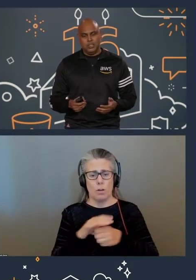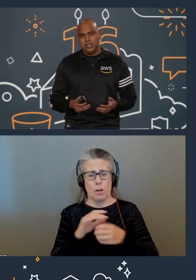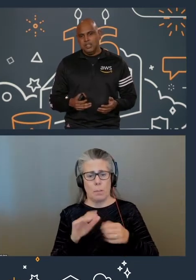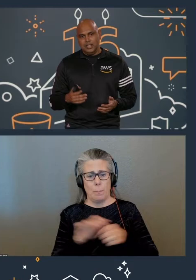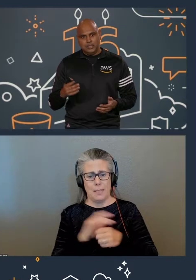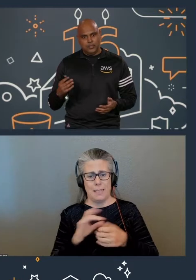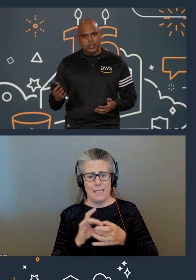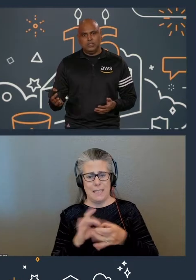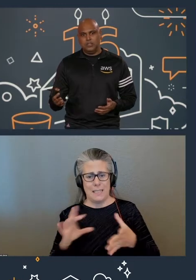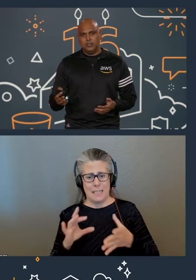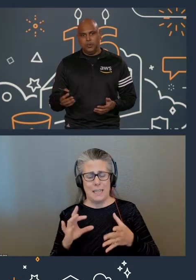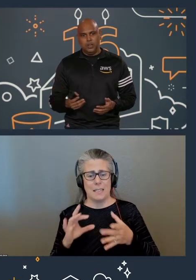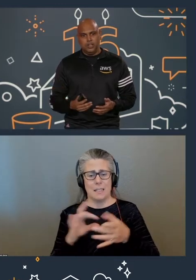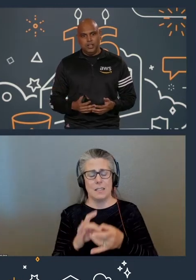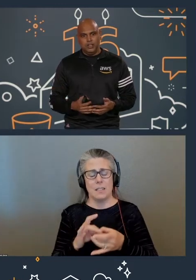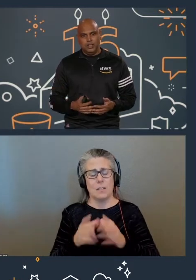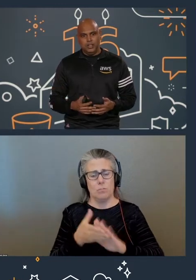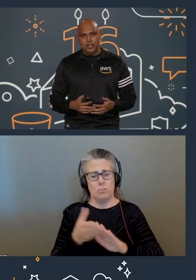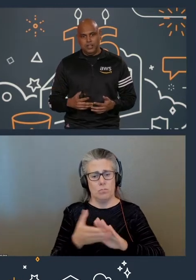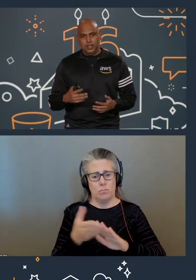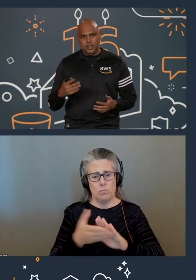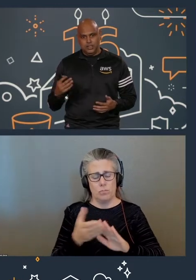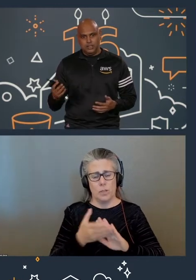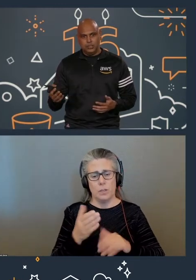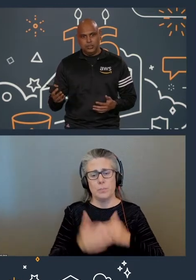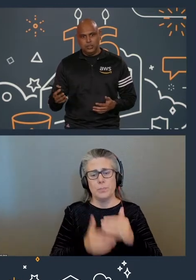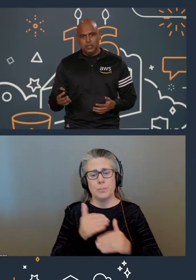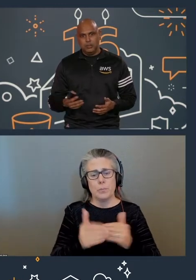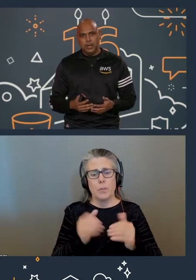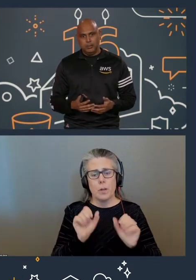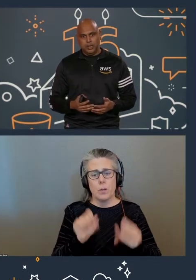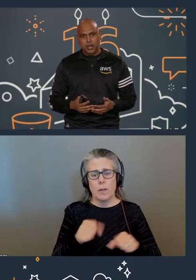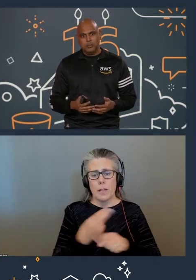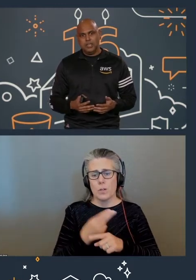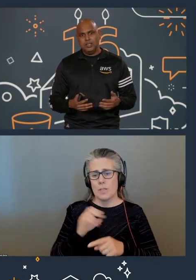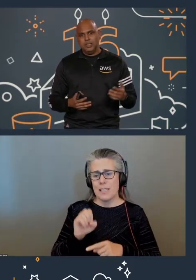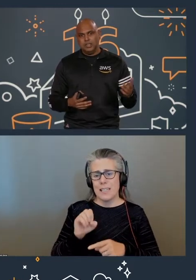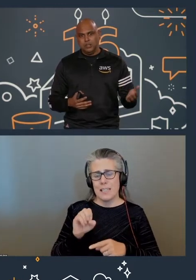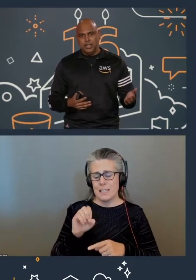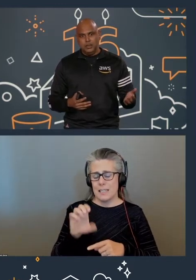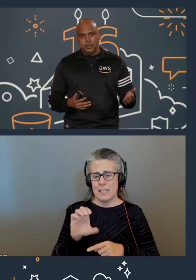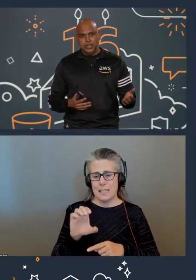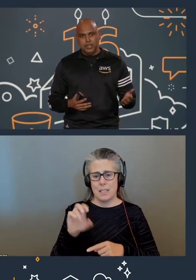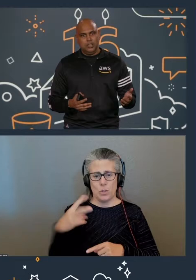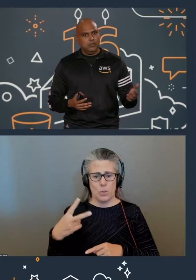Let's say, for instance, if you wanna run an EC2 compatible AMI to clean up your data